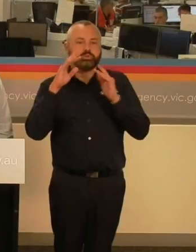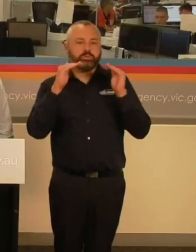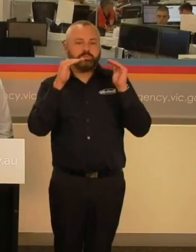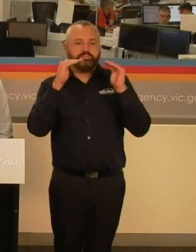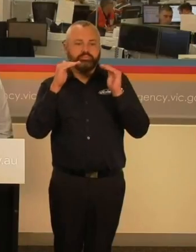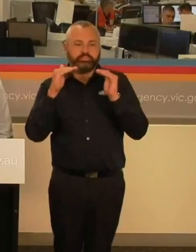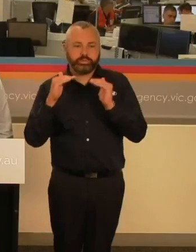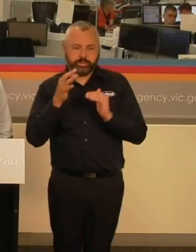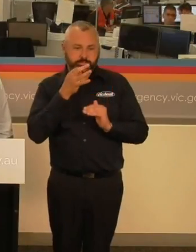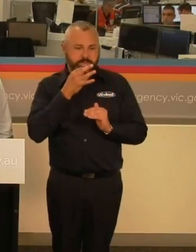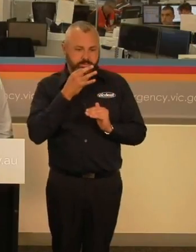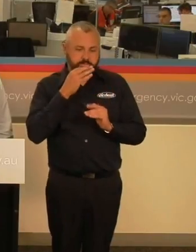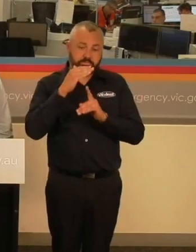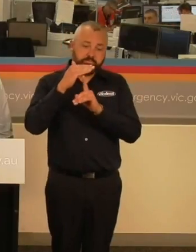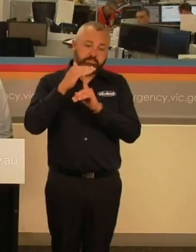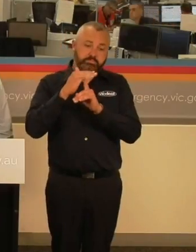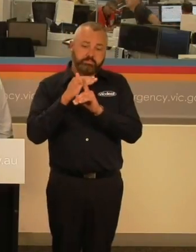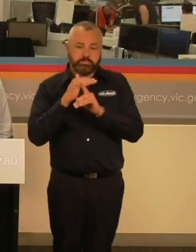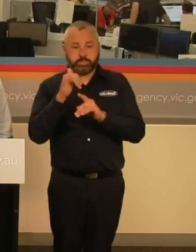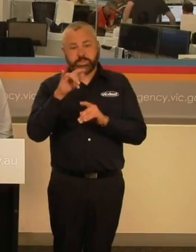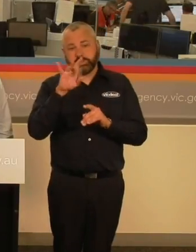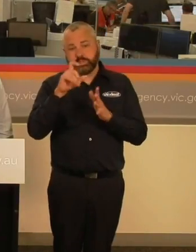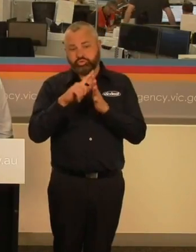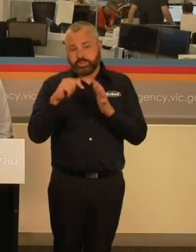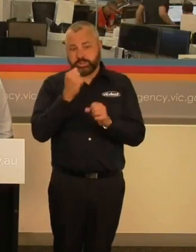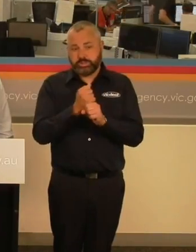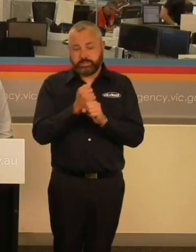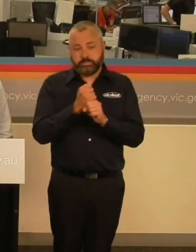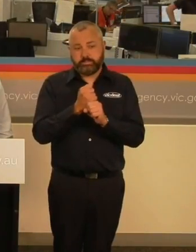about 10 degrees as that change goes through is not as strong a cool change